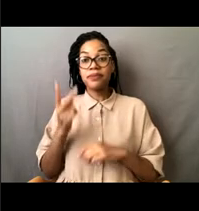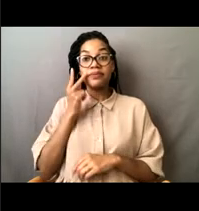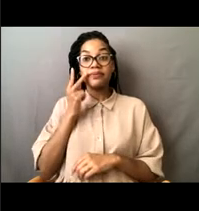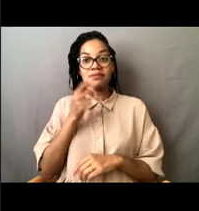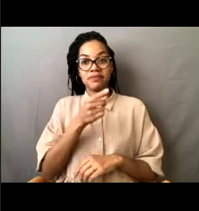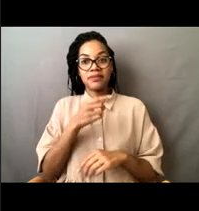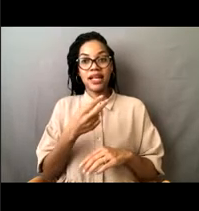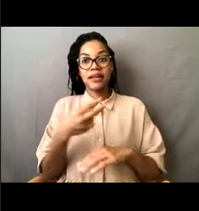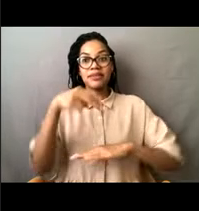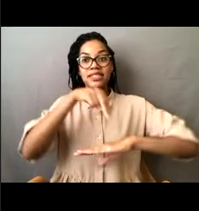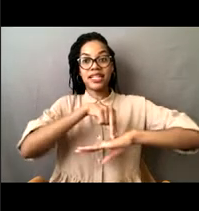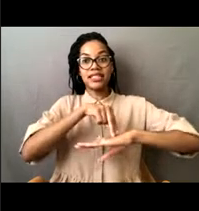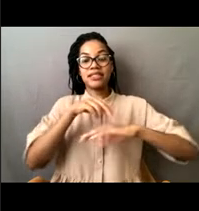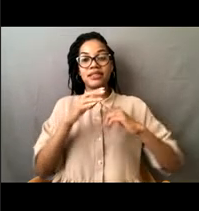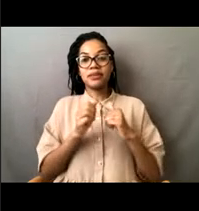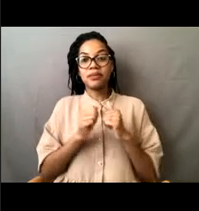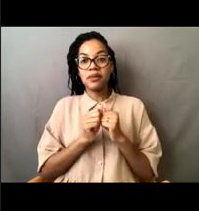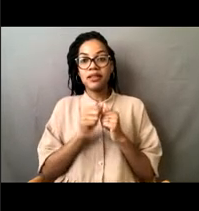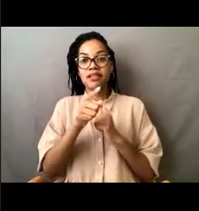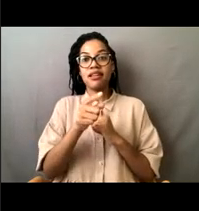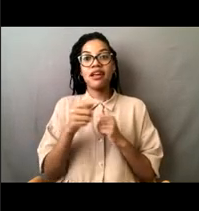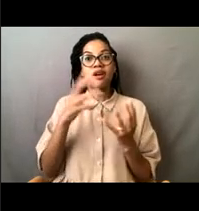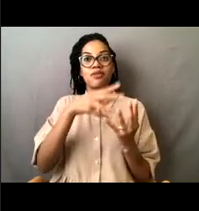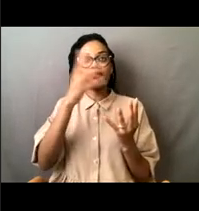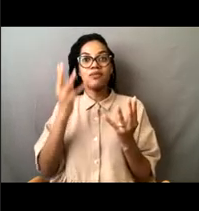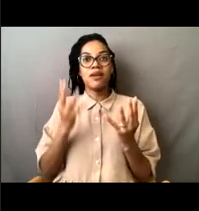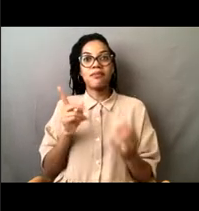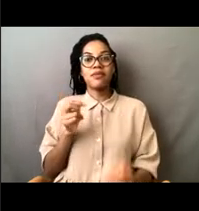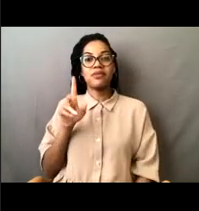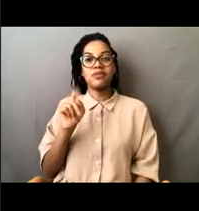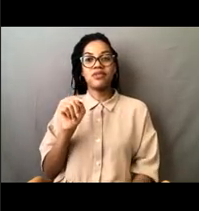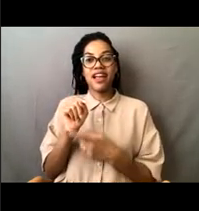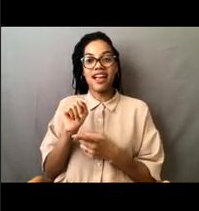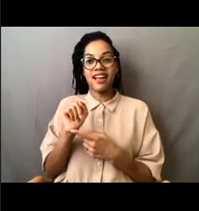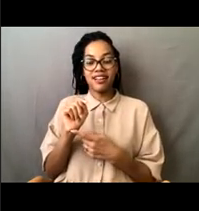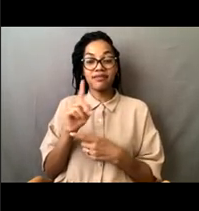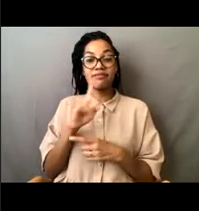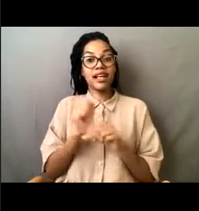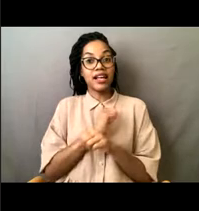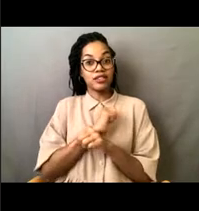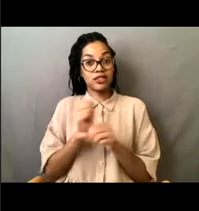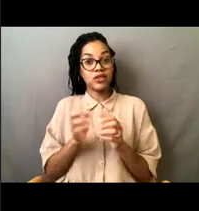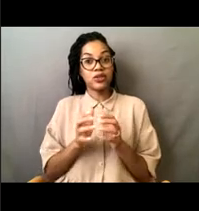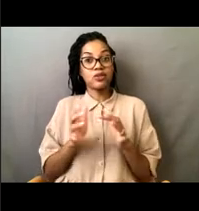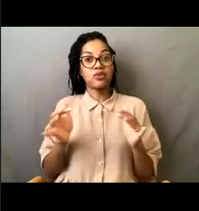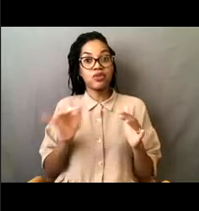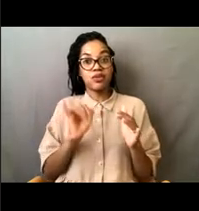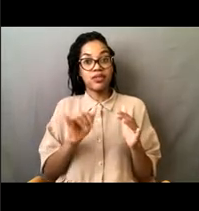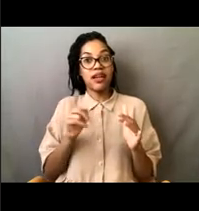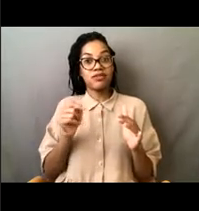with a rainbow trout, and that trout is a truck that we grew actually on the pond